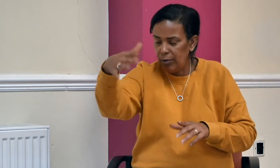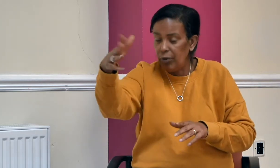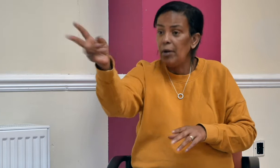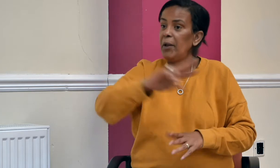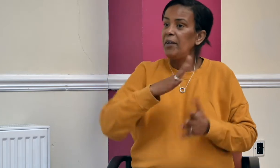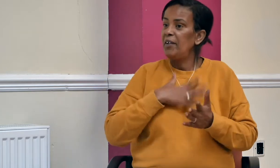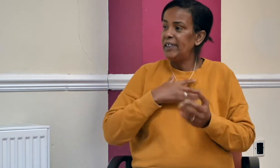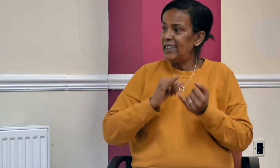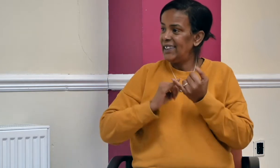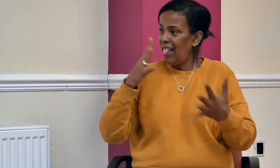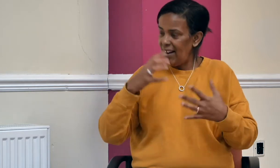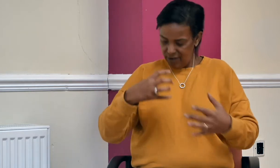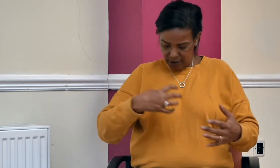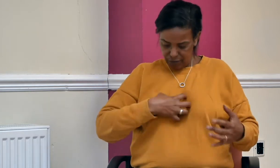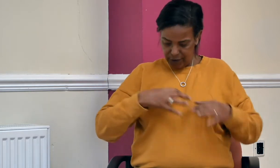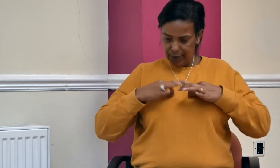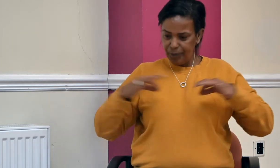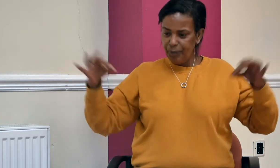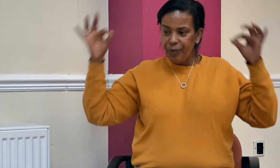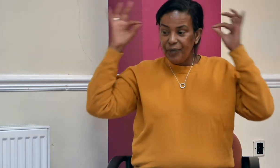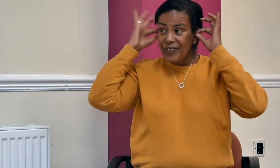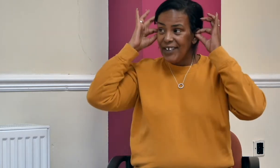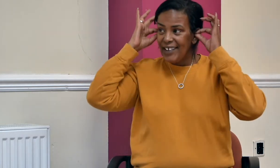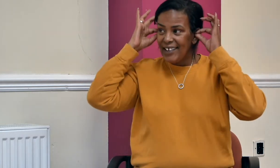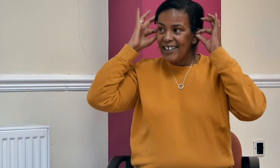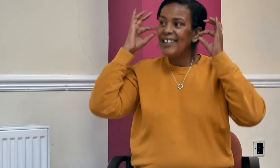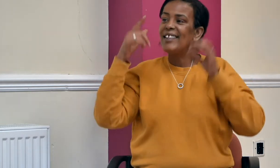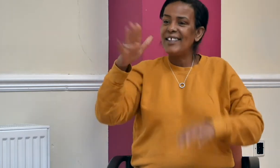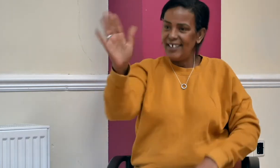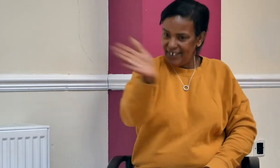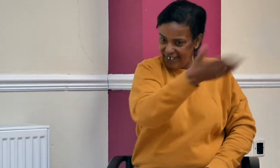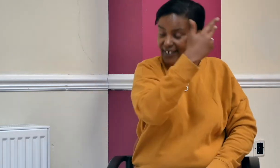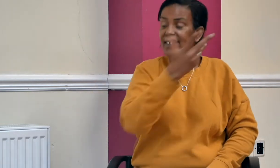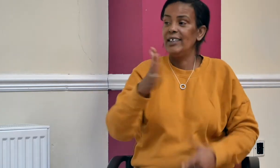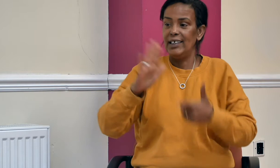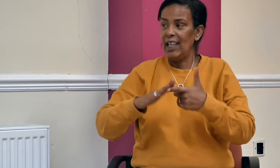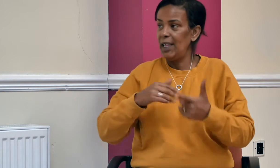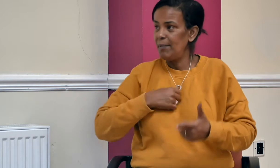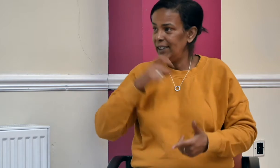he came back with a silver transistor with wires that went to his ears.